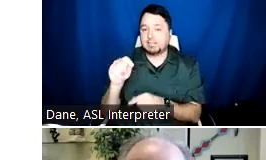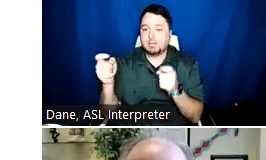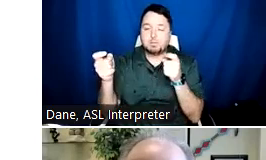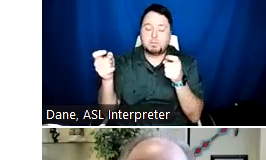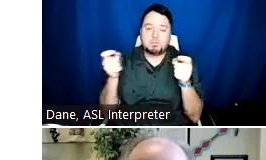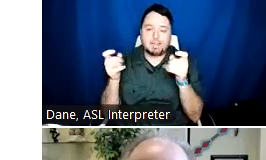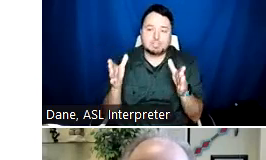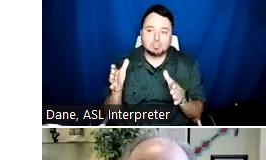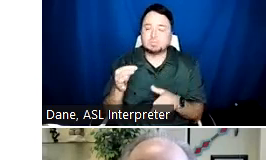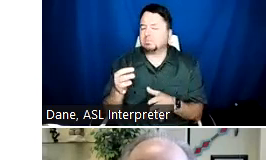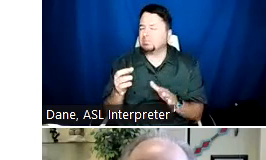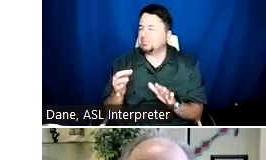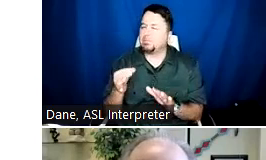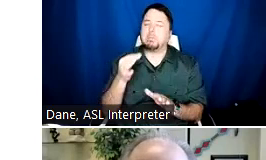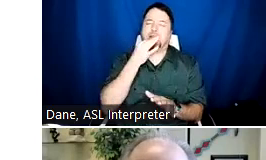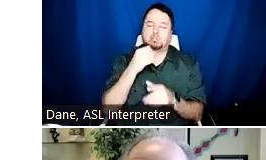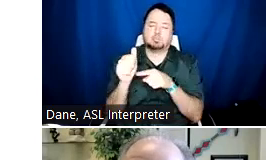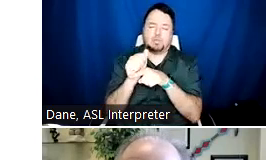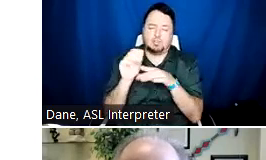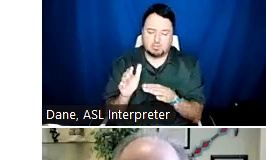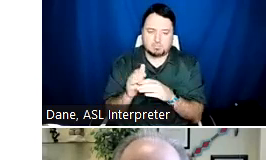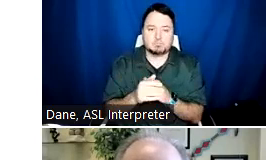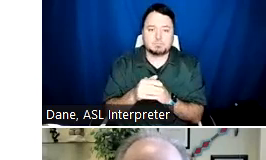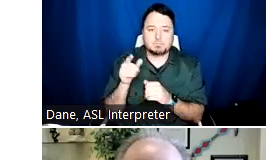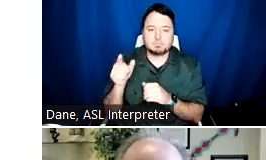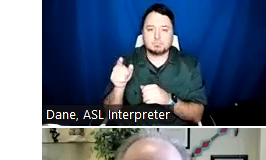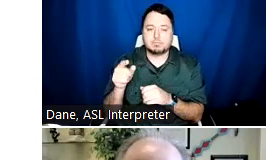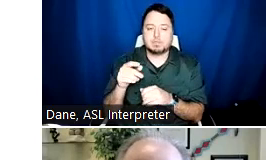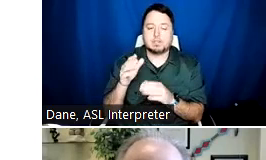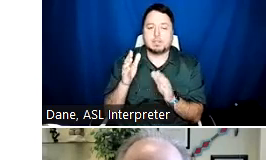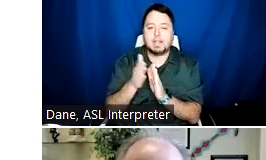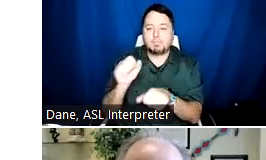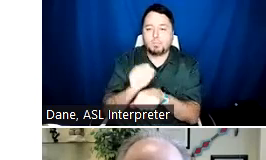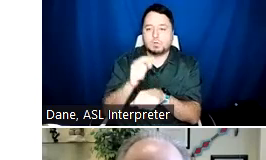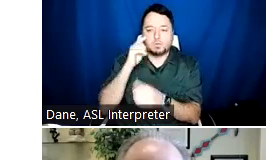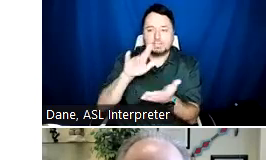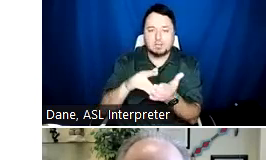CreditSmart curriculum instructor, NeighborWorks America Center for Homeownership Education